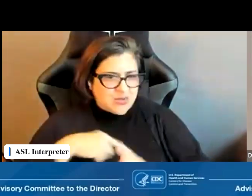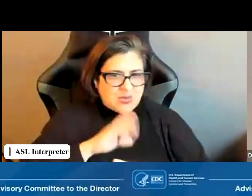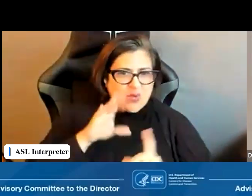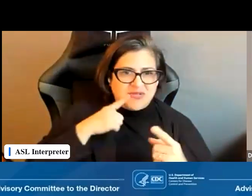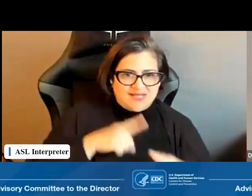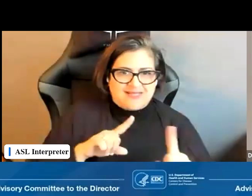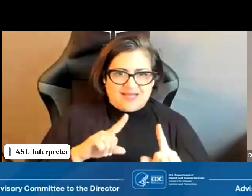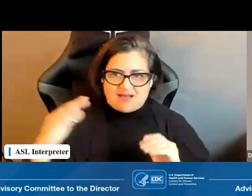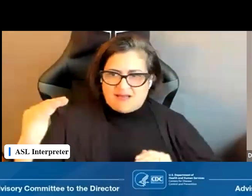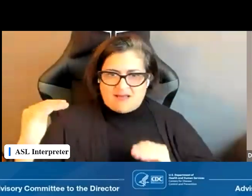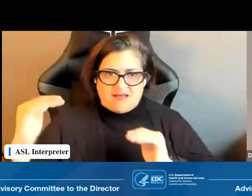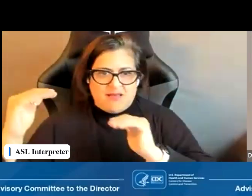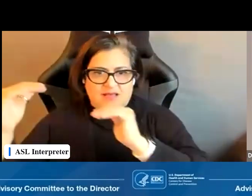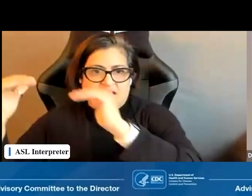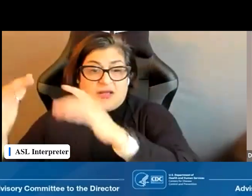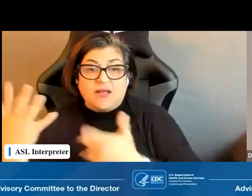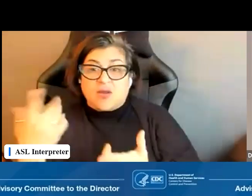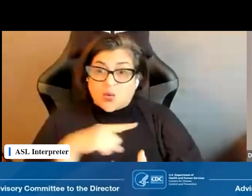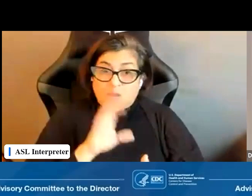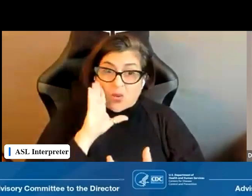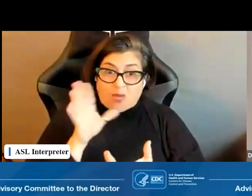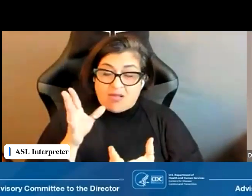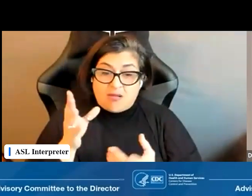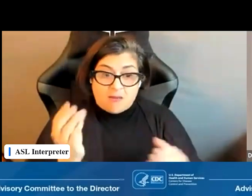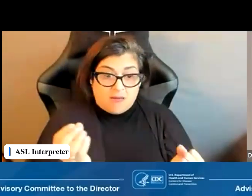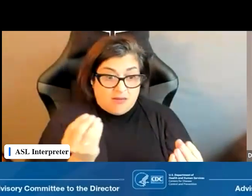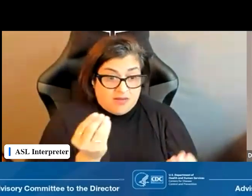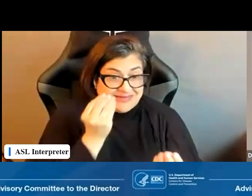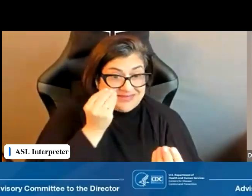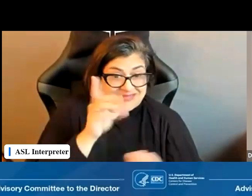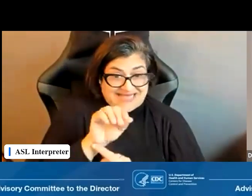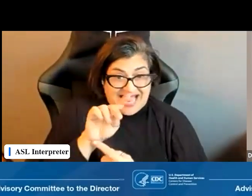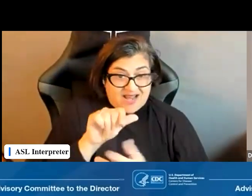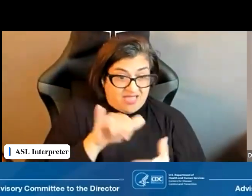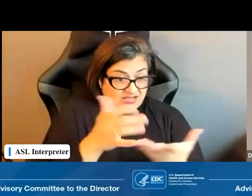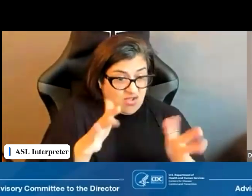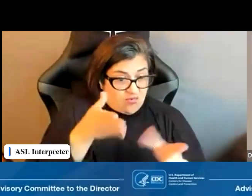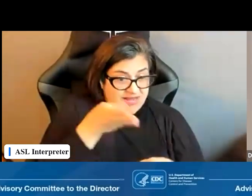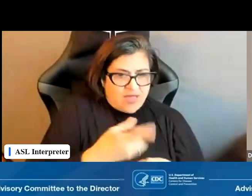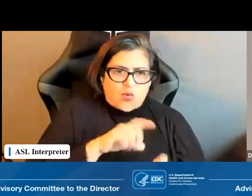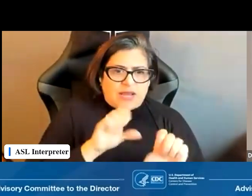Now we'll always be able to extract more information out of data that are existing, but more data is more better.